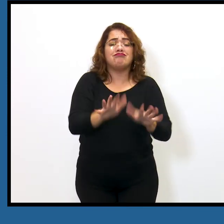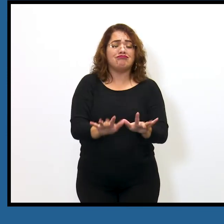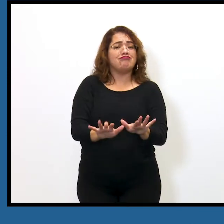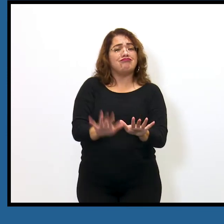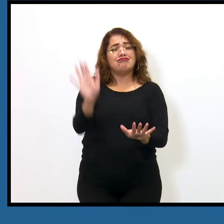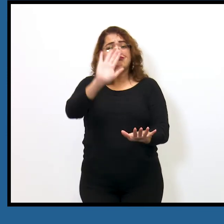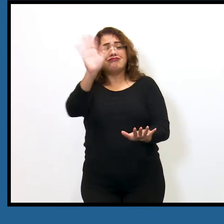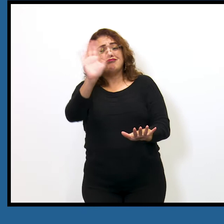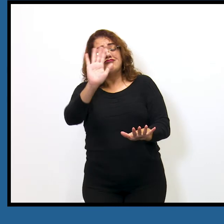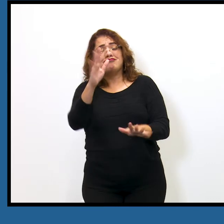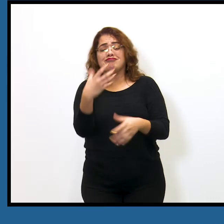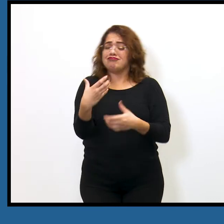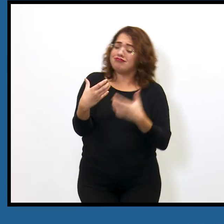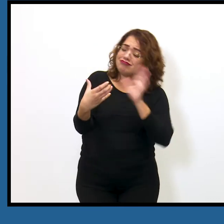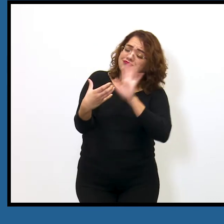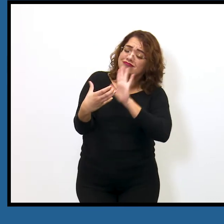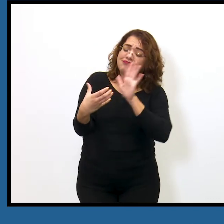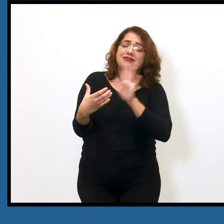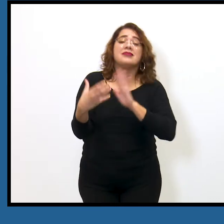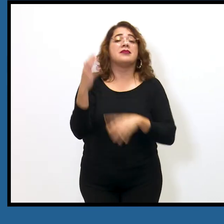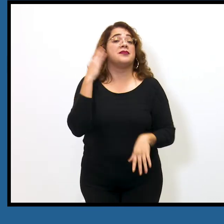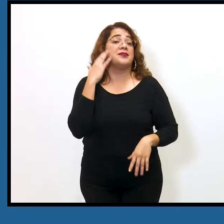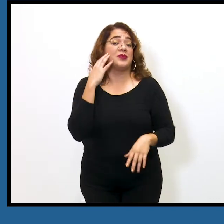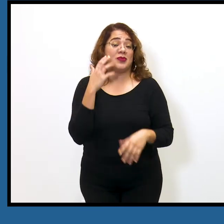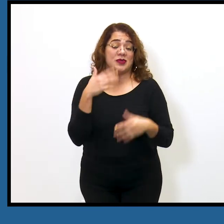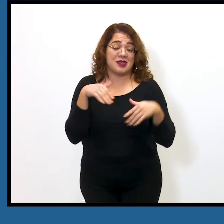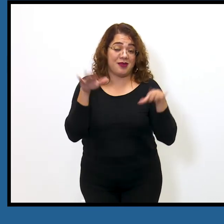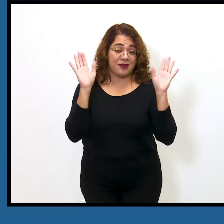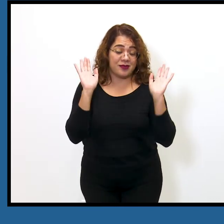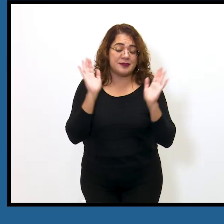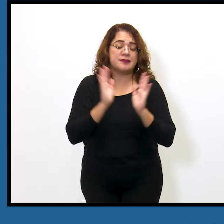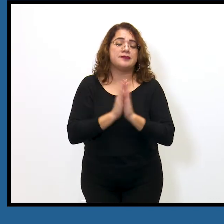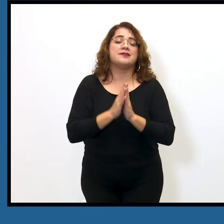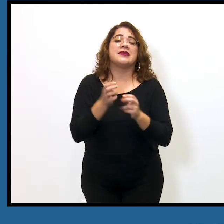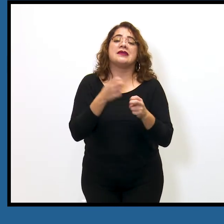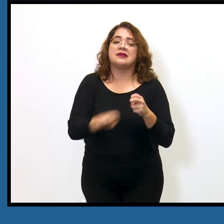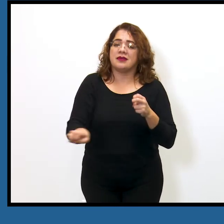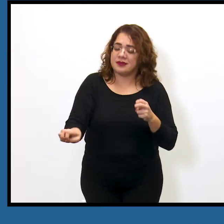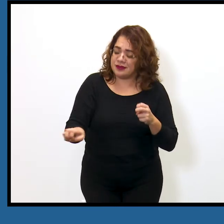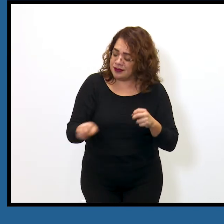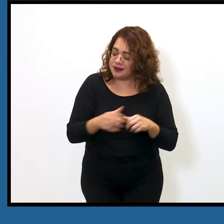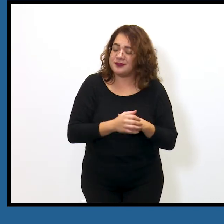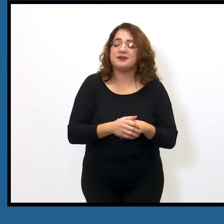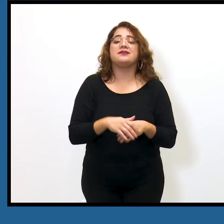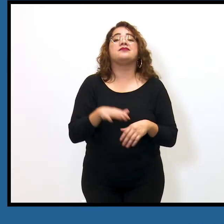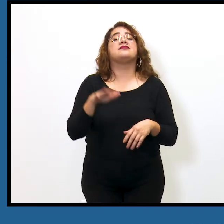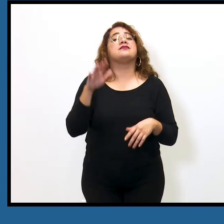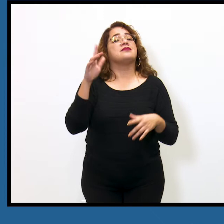So I know it's tough. I know it's a huge sacrifice but these are steps we have to take to stay home